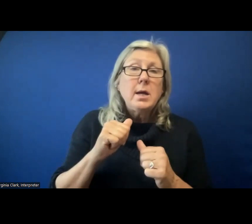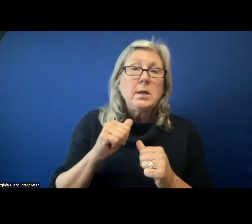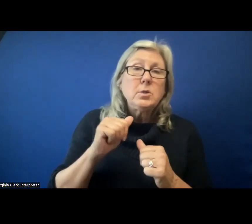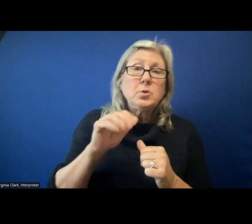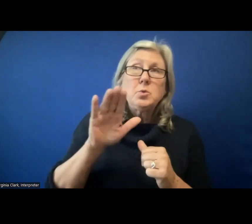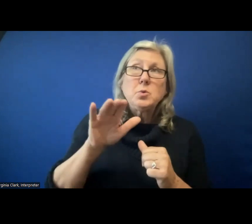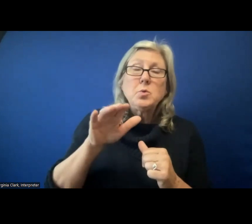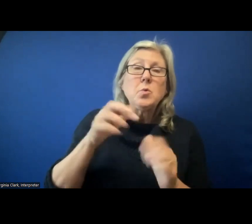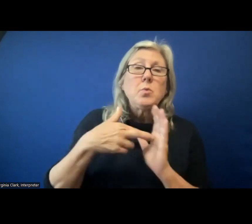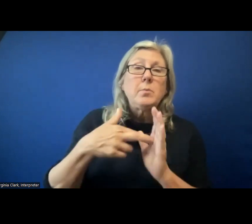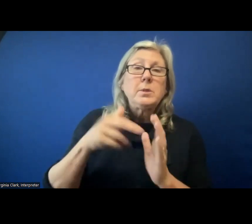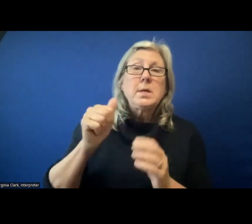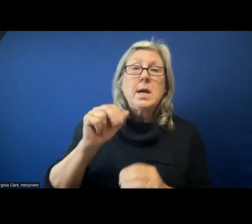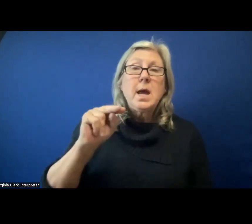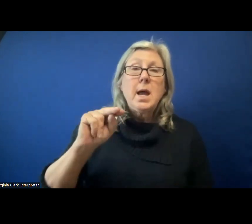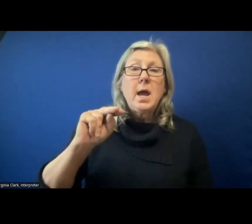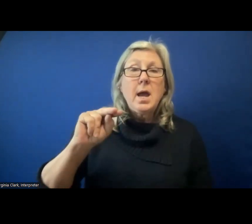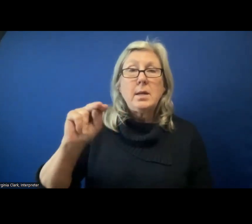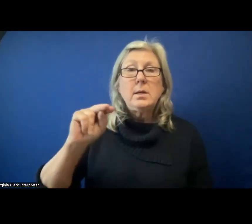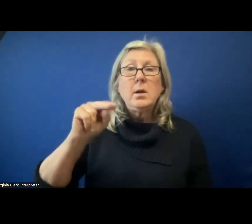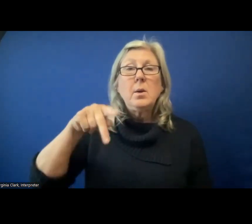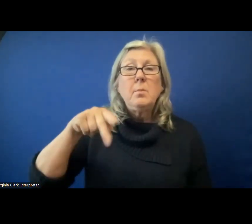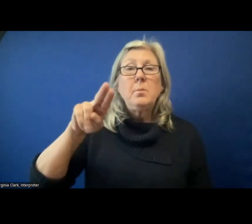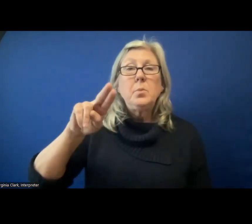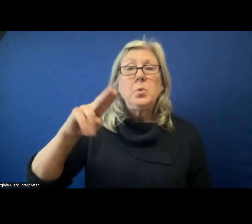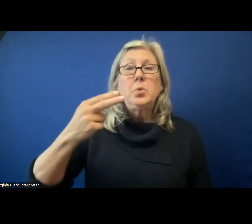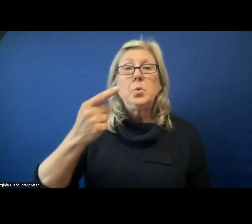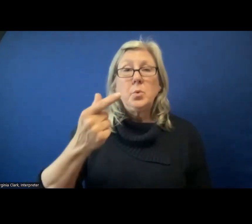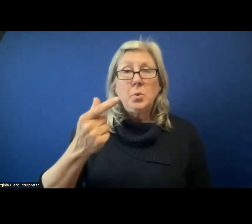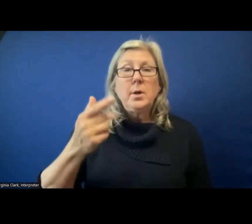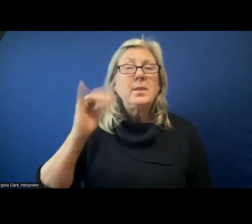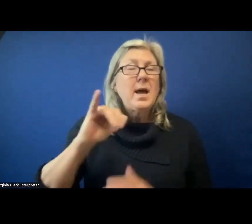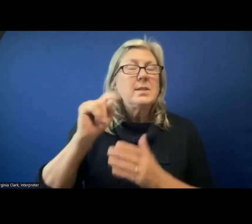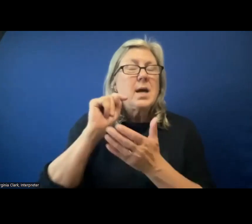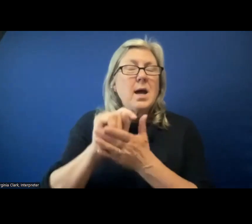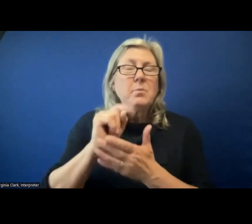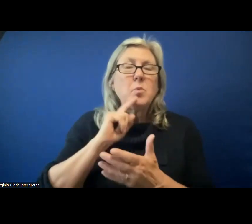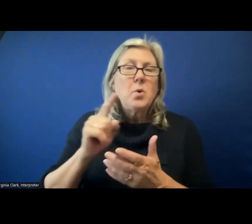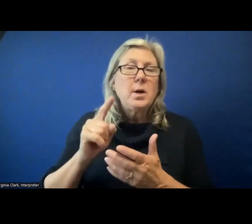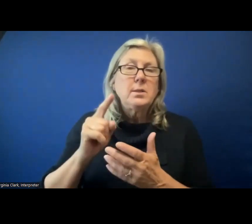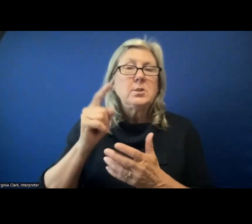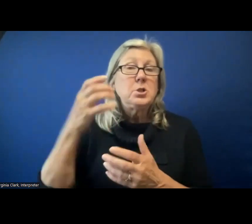who was the chair of the house and human services to allow psychiatric survivors to testify